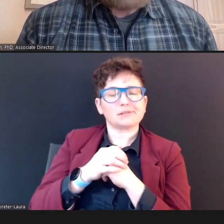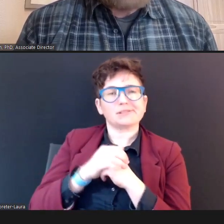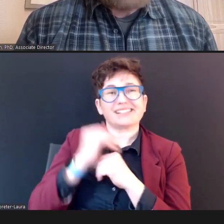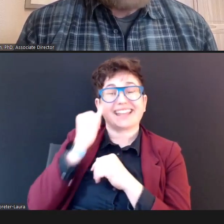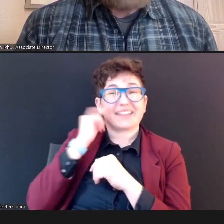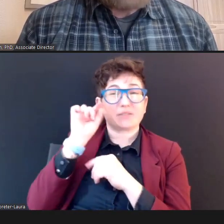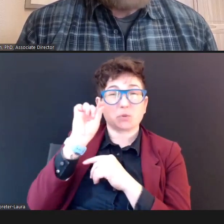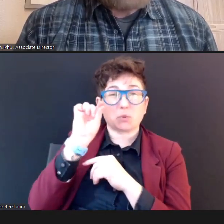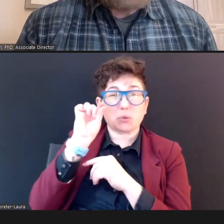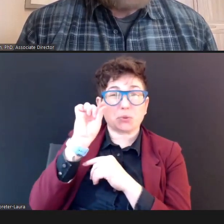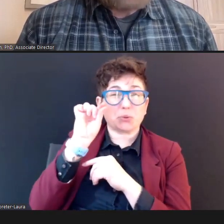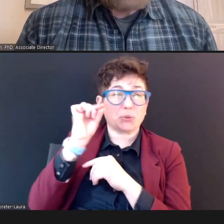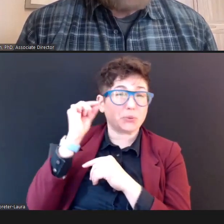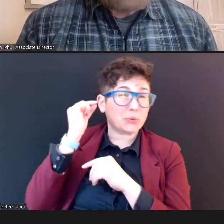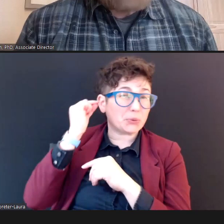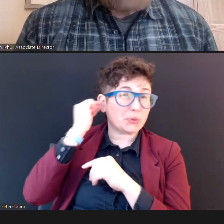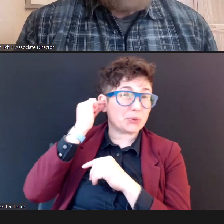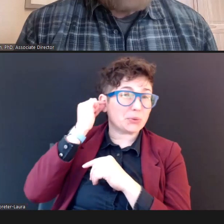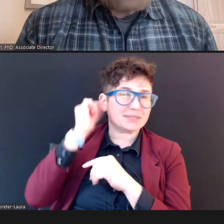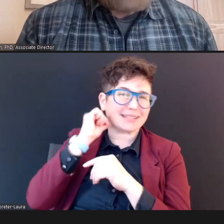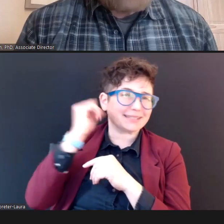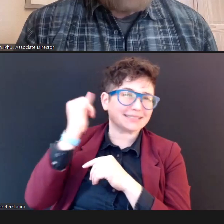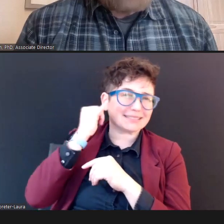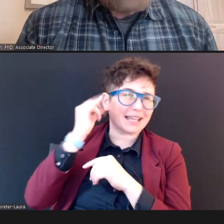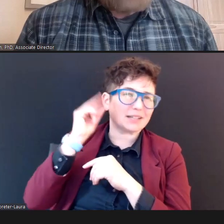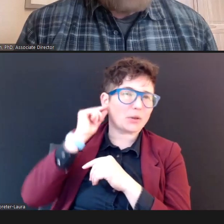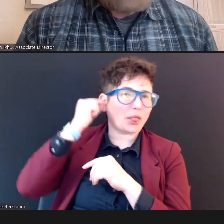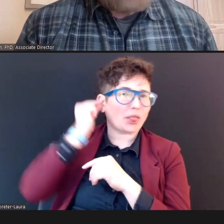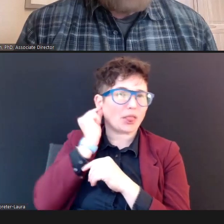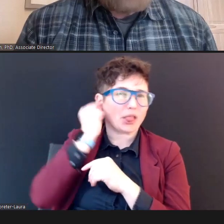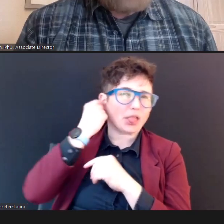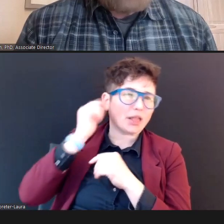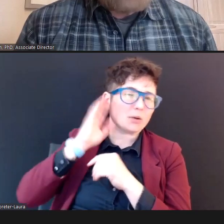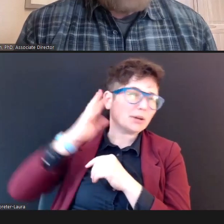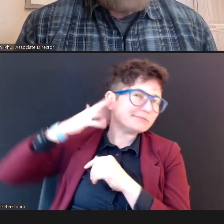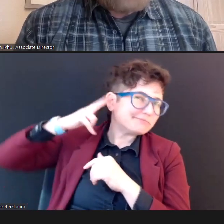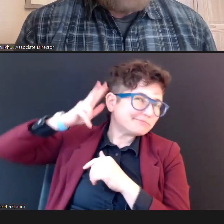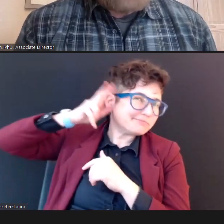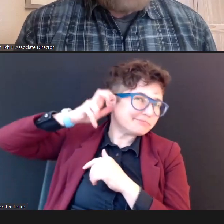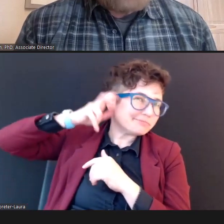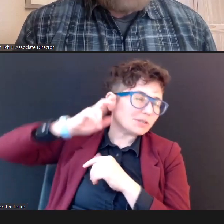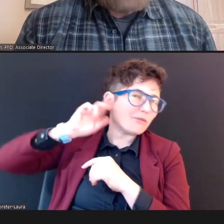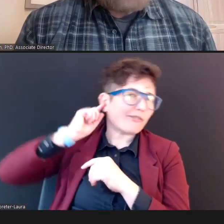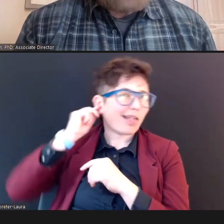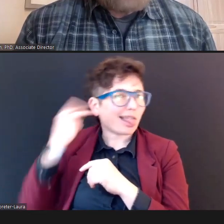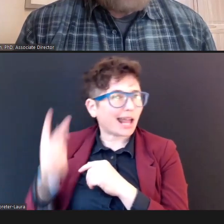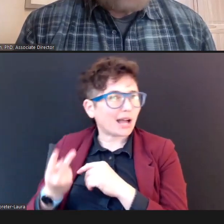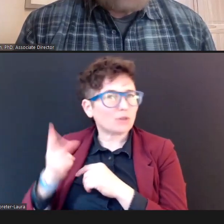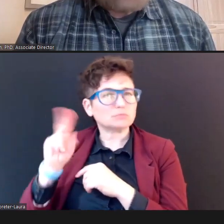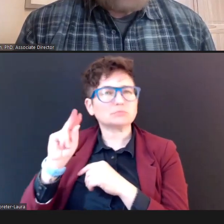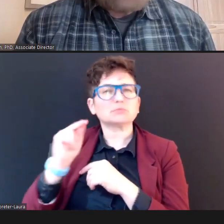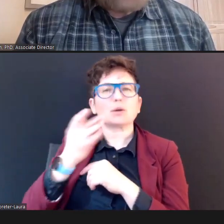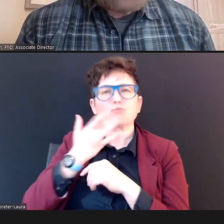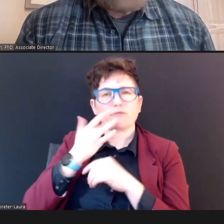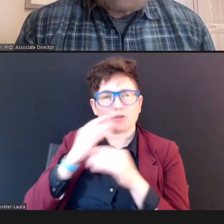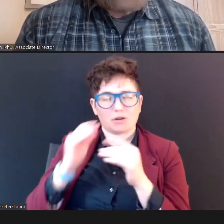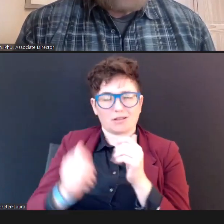probe won't be stable in the air it'll let noise leak in and out and fall out